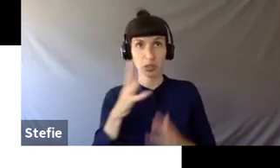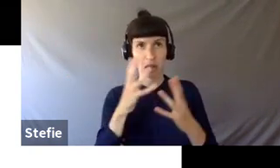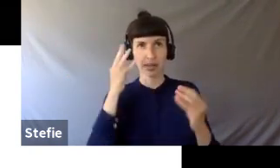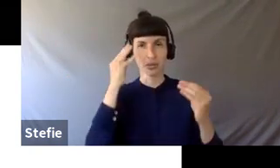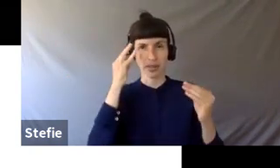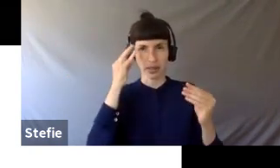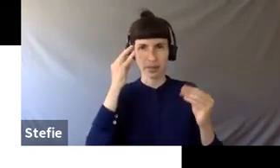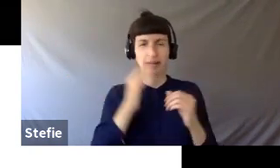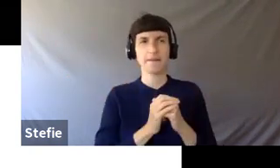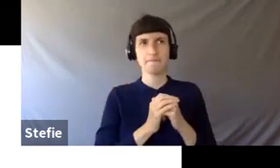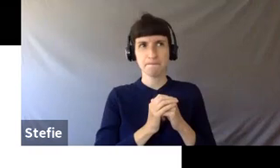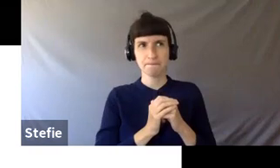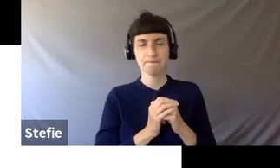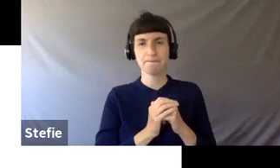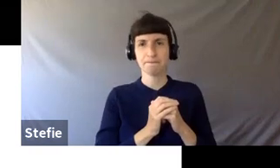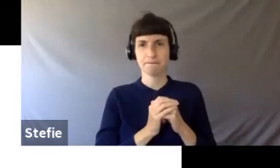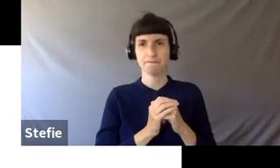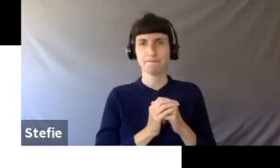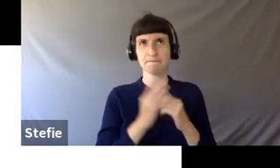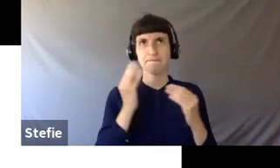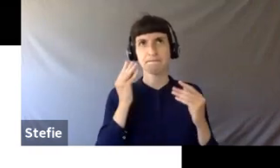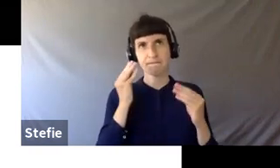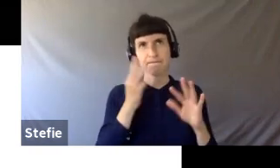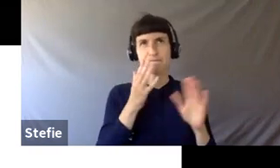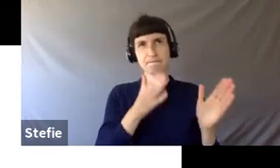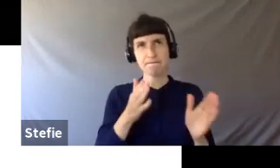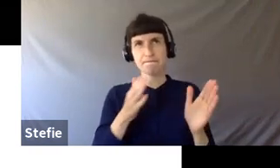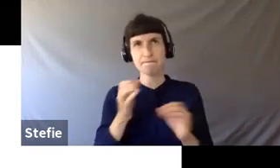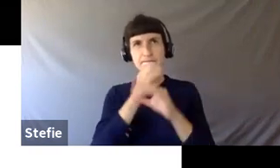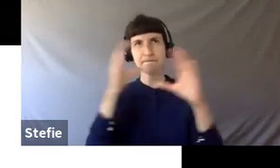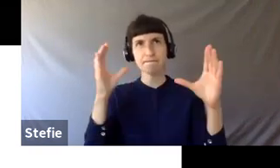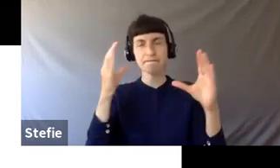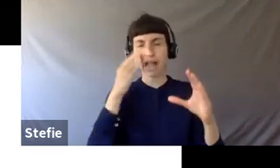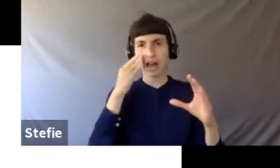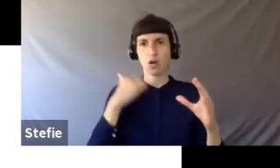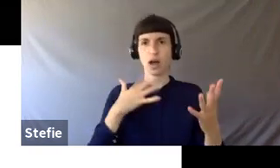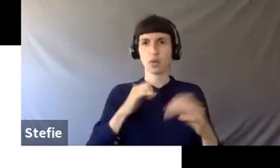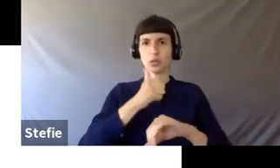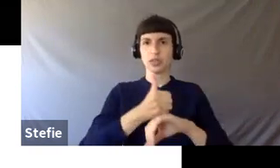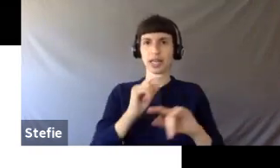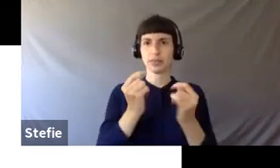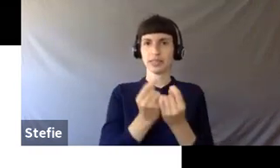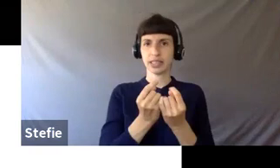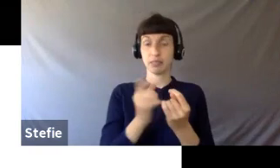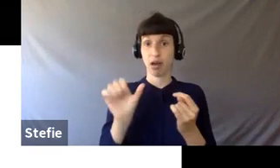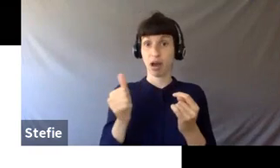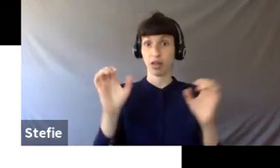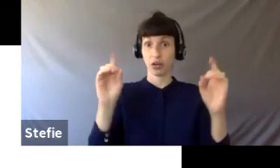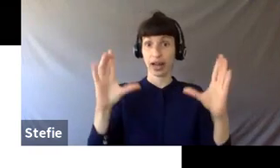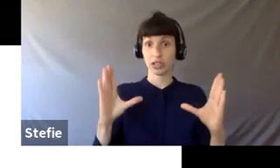JEFF: Thanks Andrew,